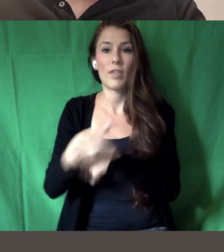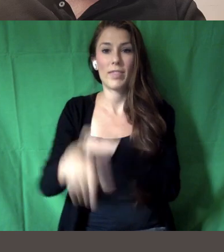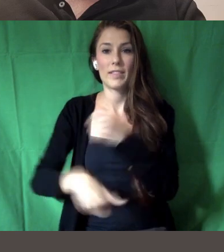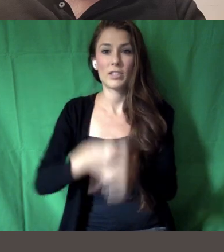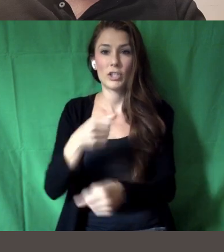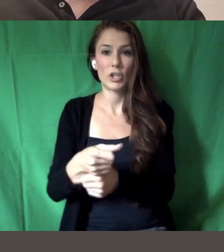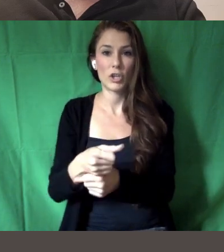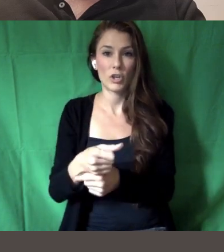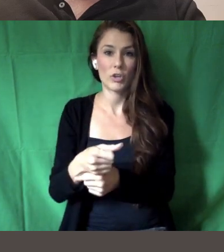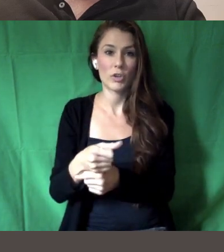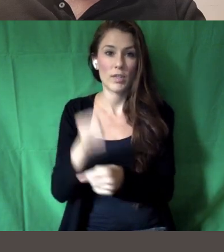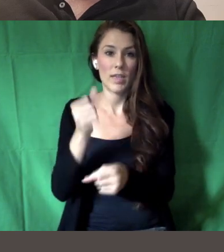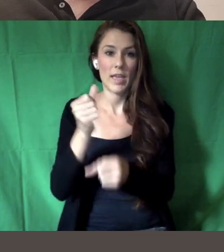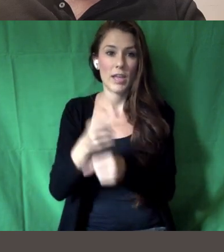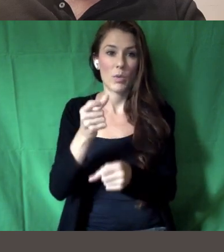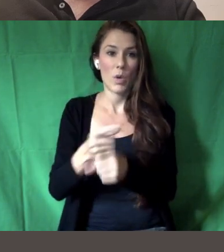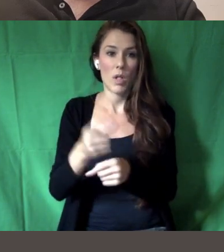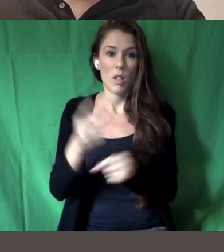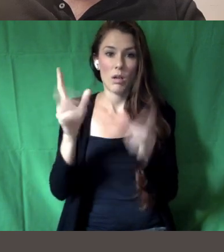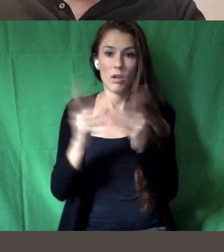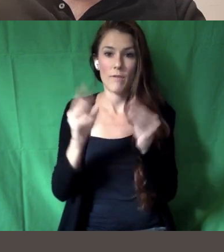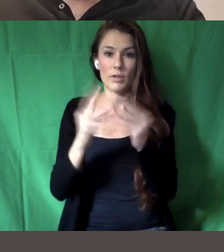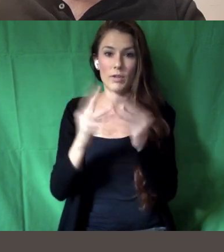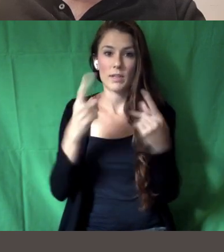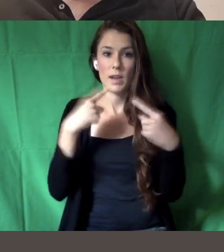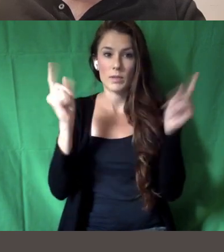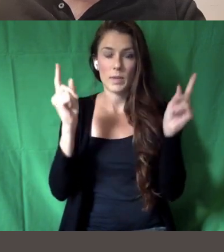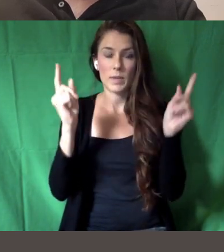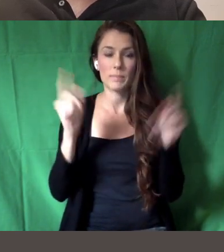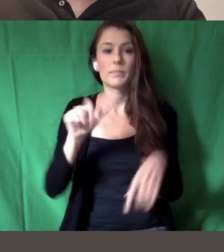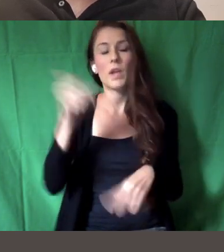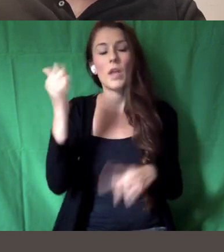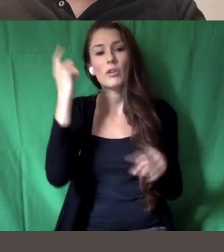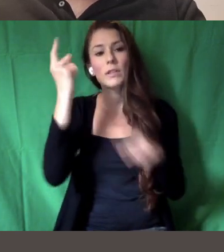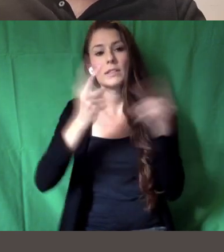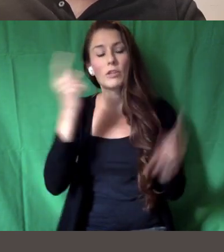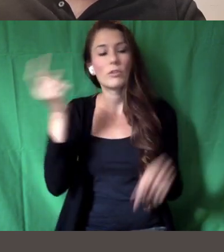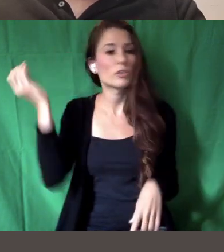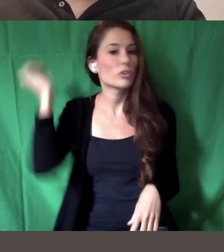this year's annual re:Invent conference announcements. Another consideration to keep in